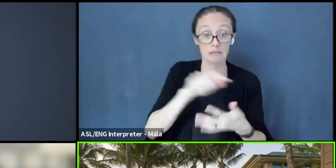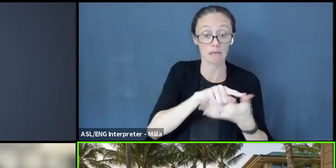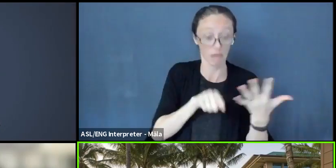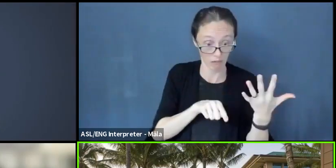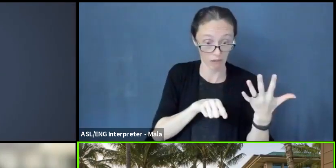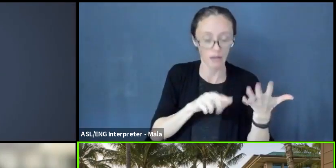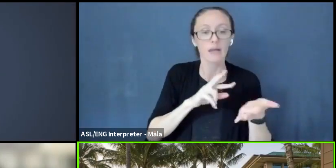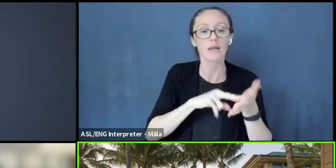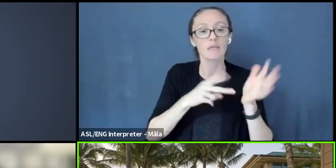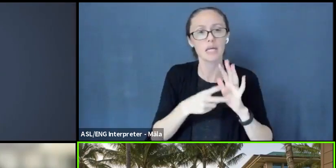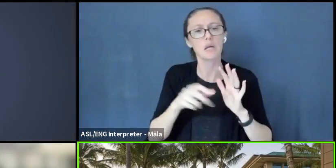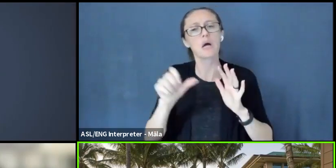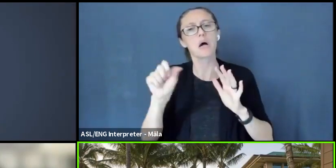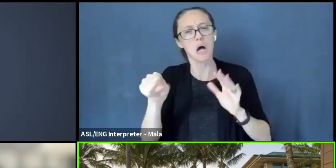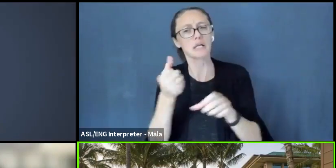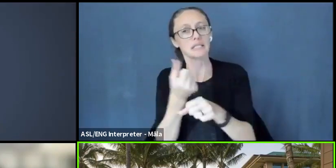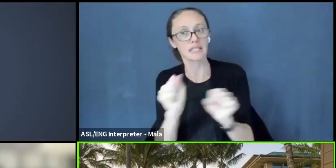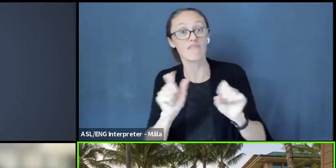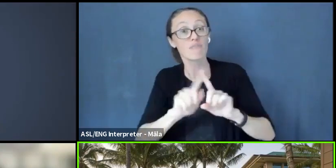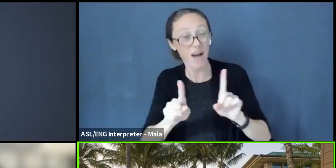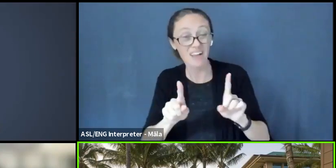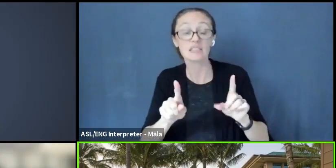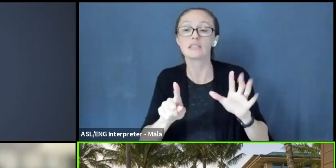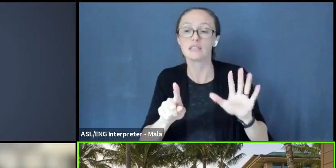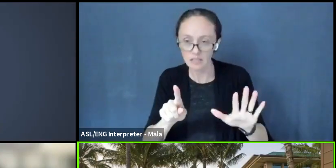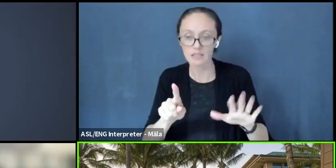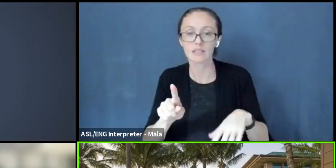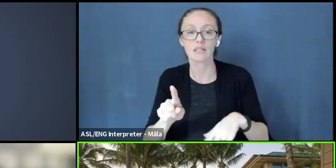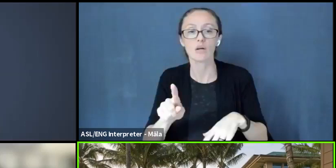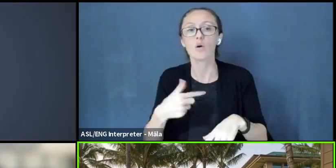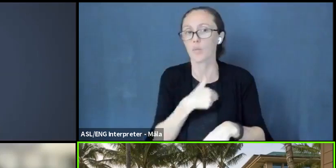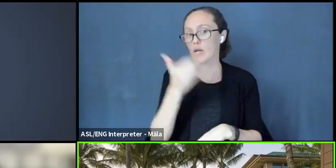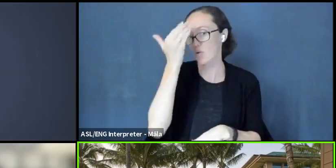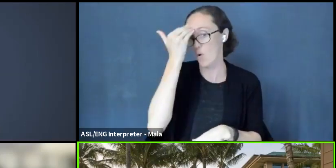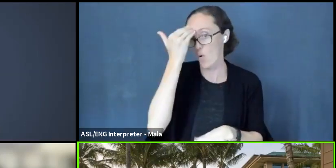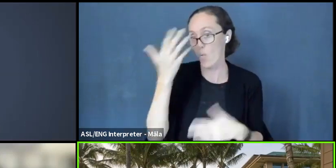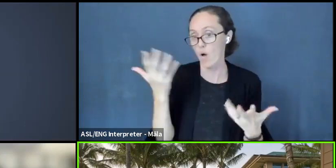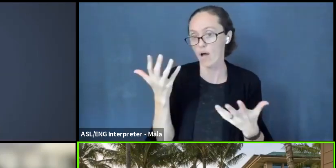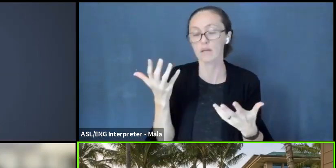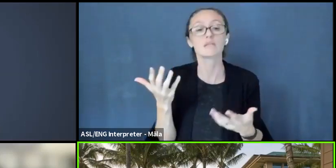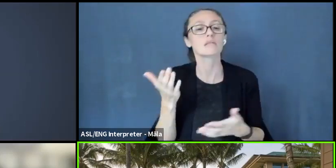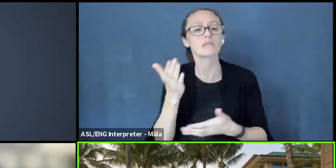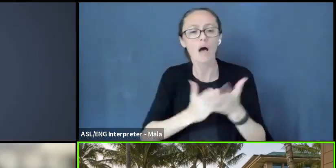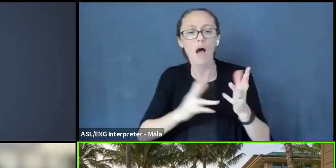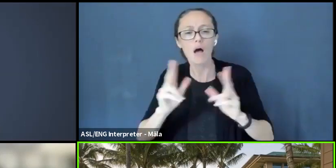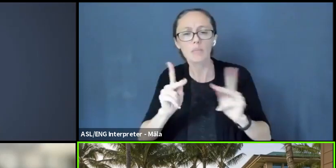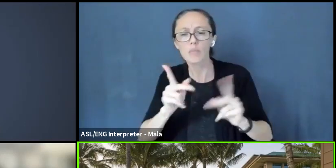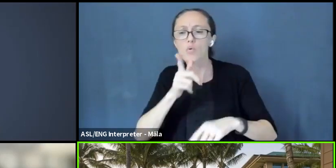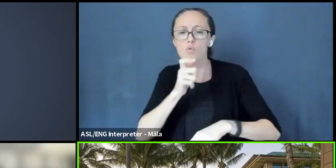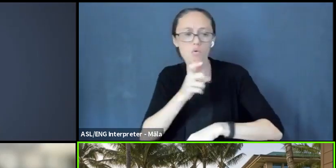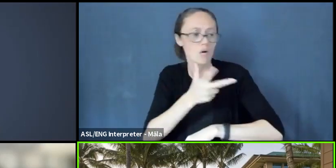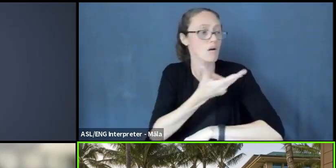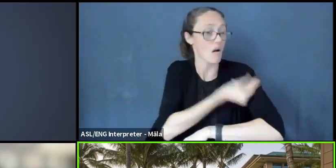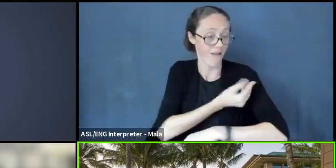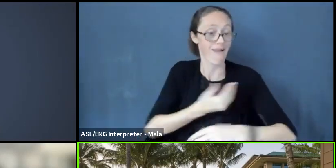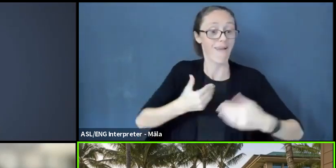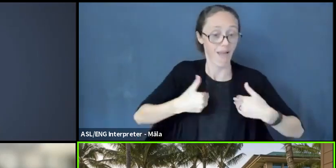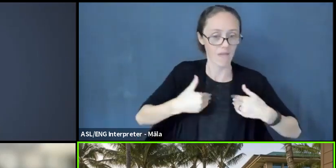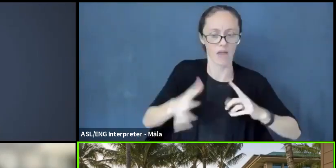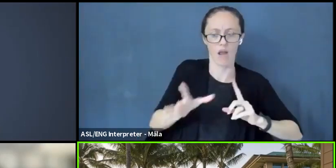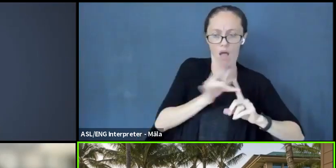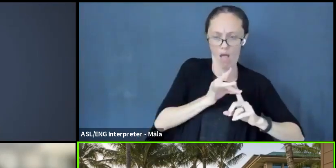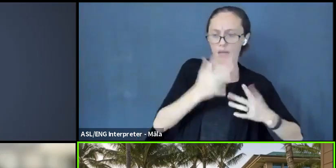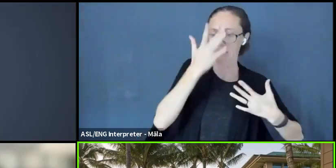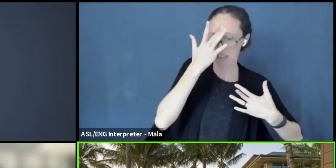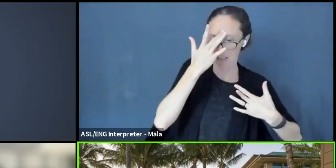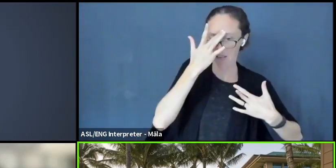What we do know is that some of the break through infections that occurred last month,